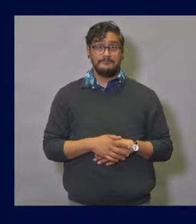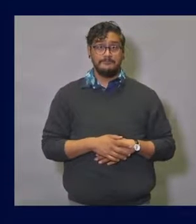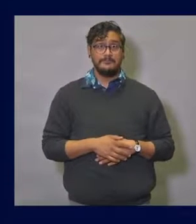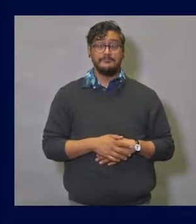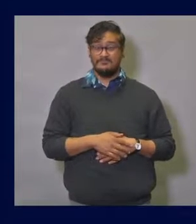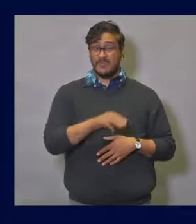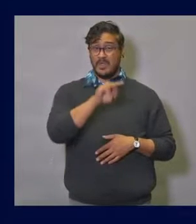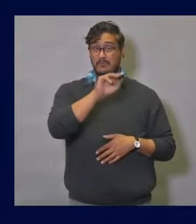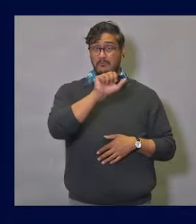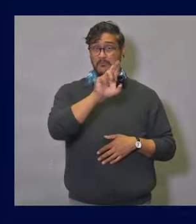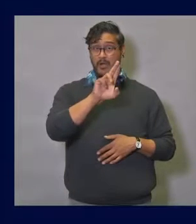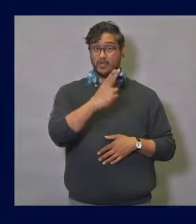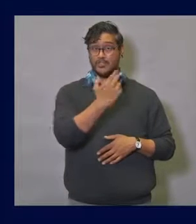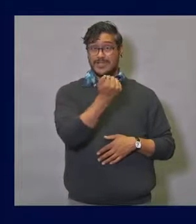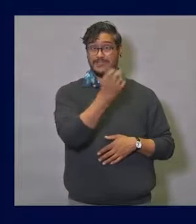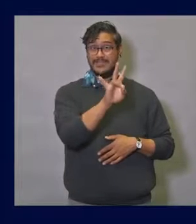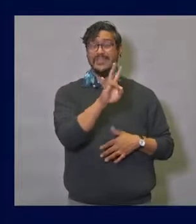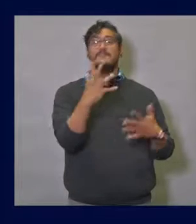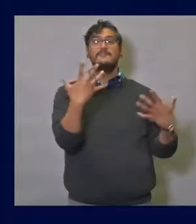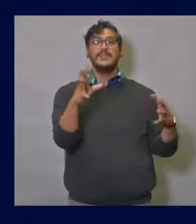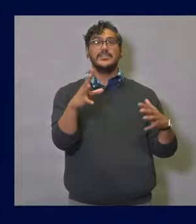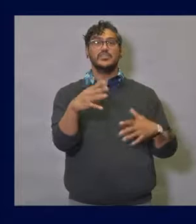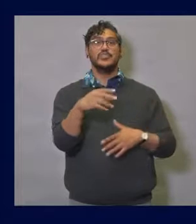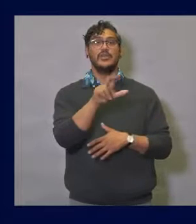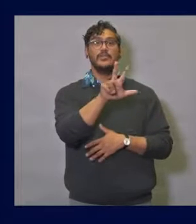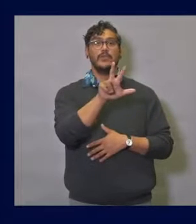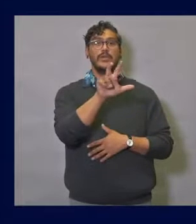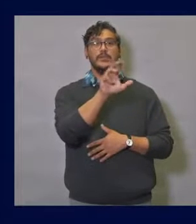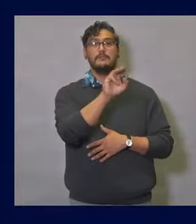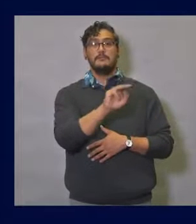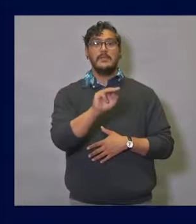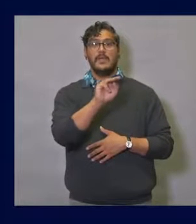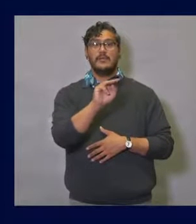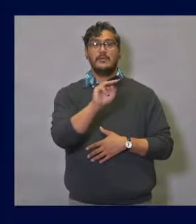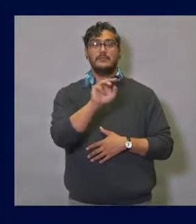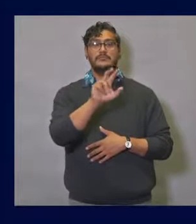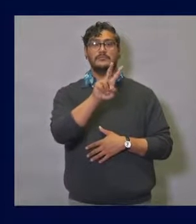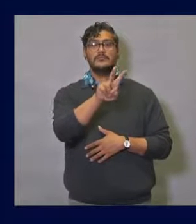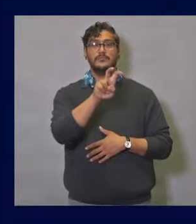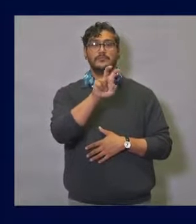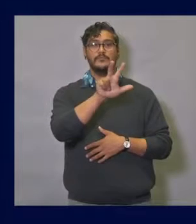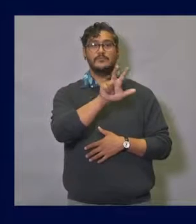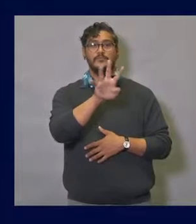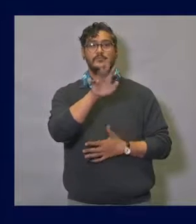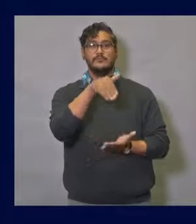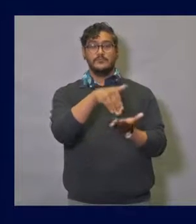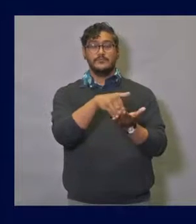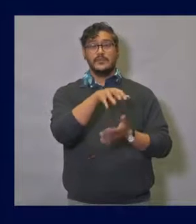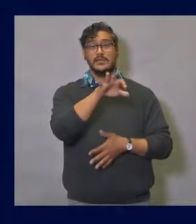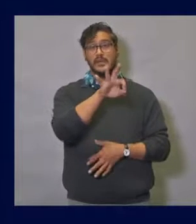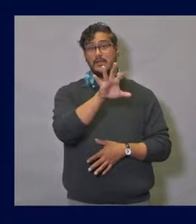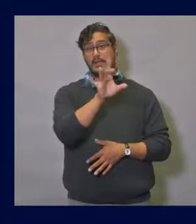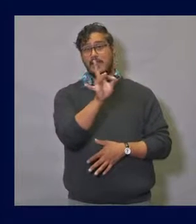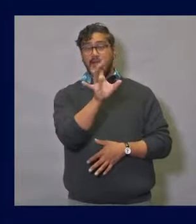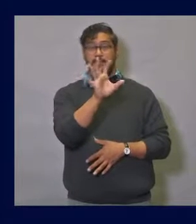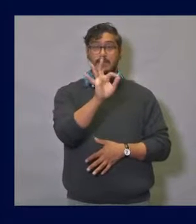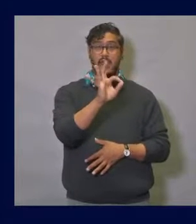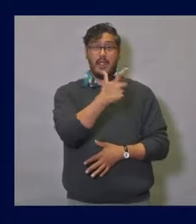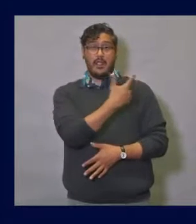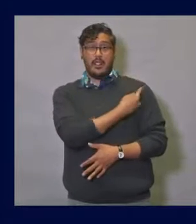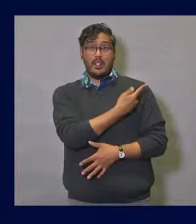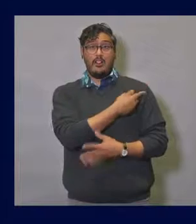AND WORKERS IN LA COUNTY, AS OF